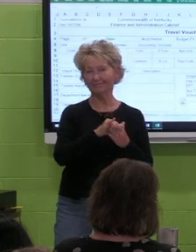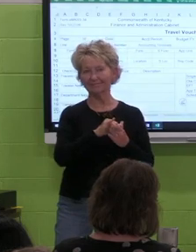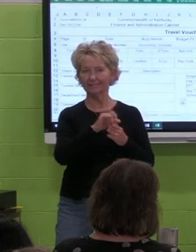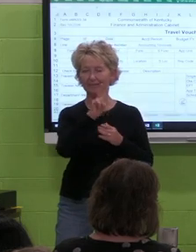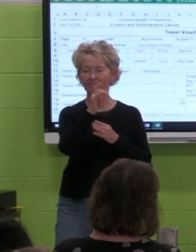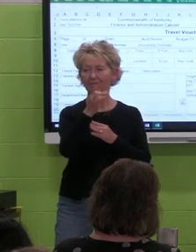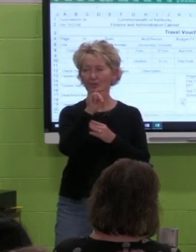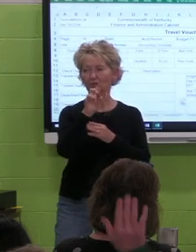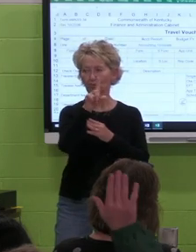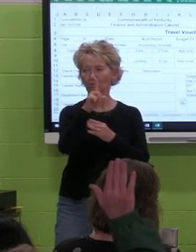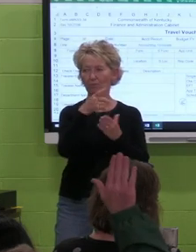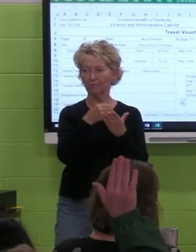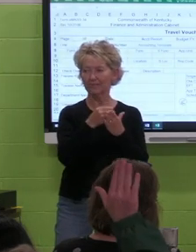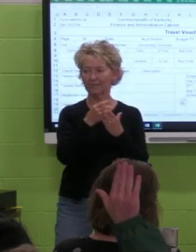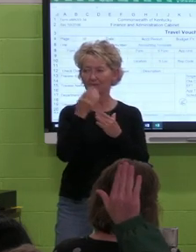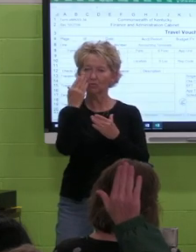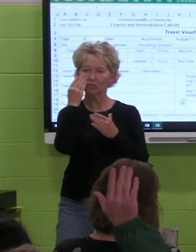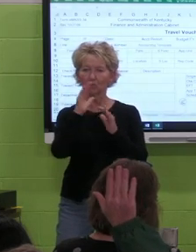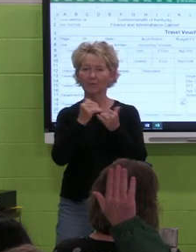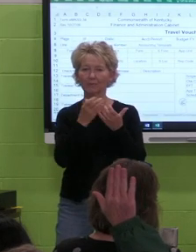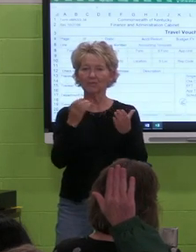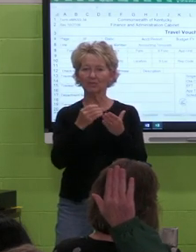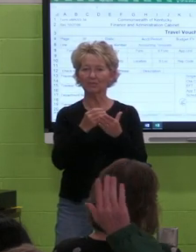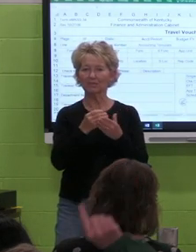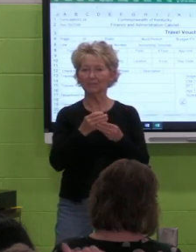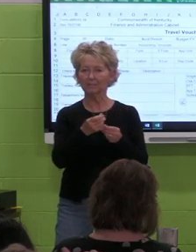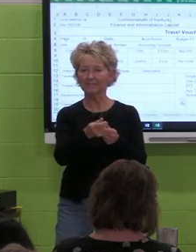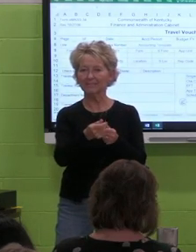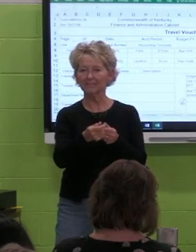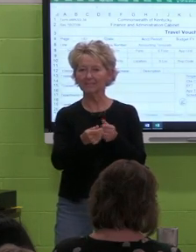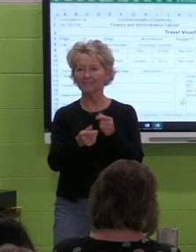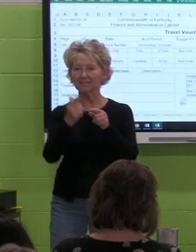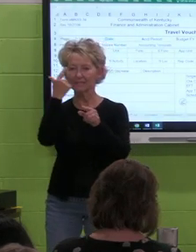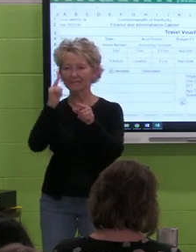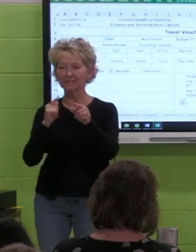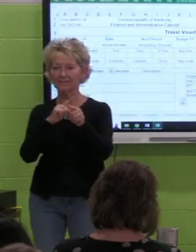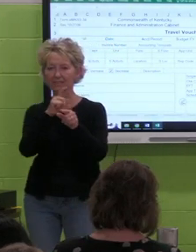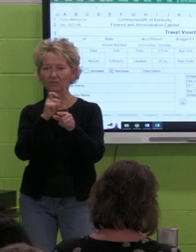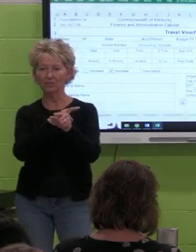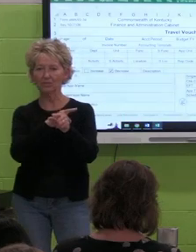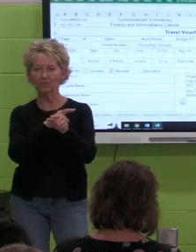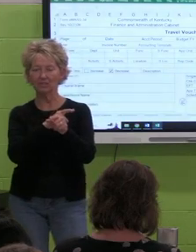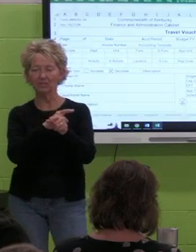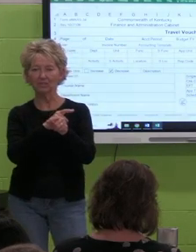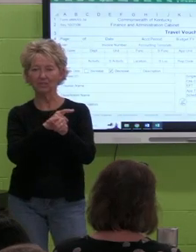you're spending yes ma'am so I have a question I get phone calls sometimes